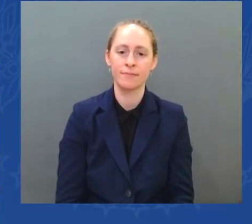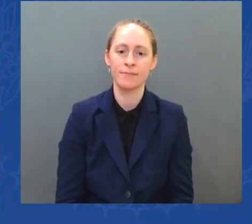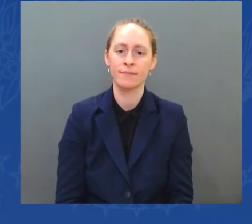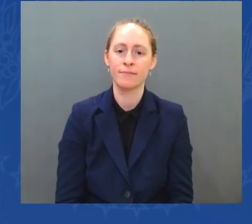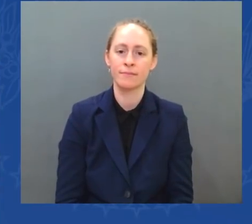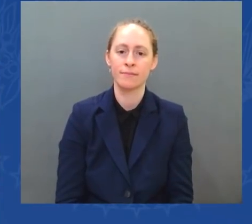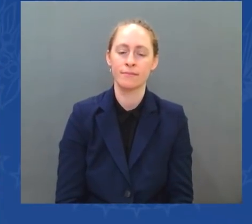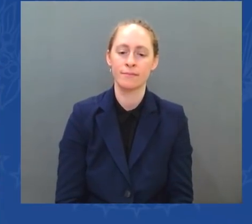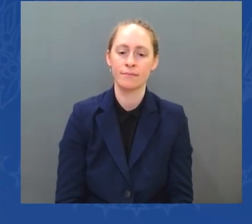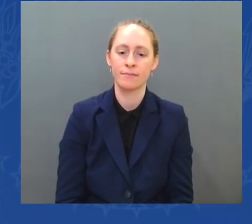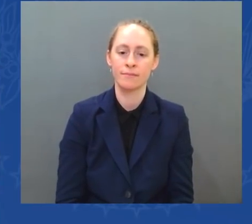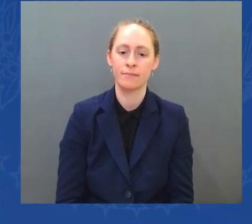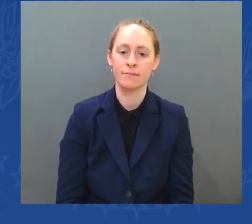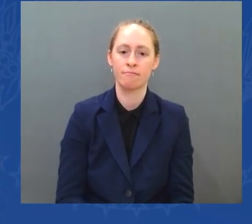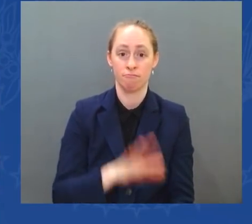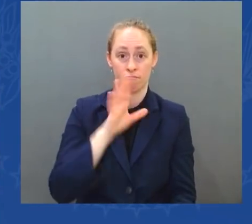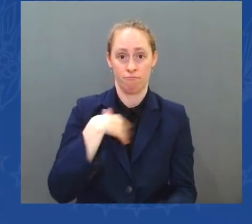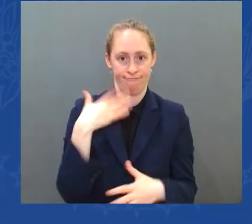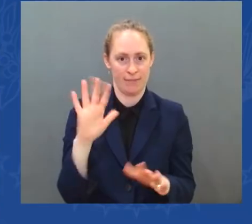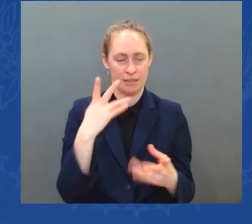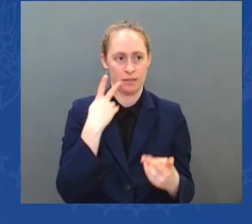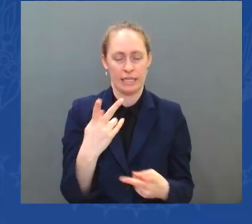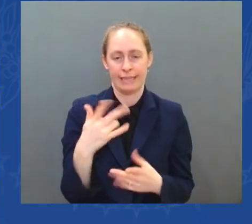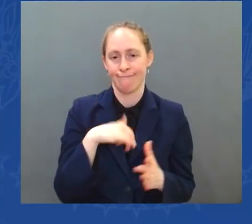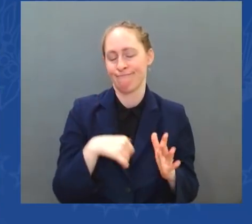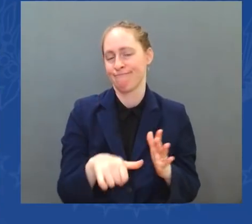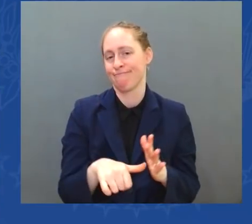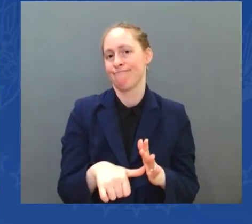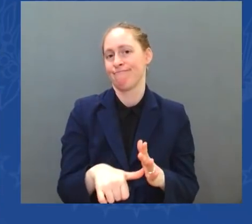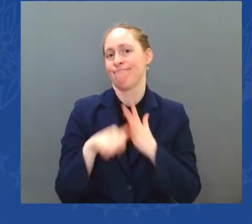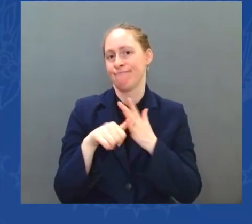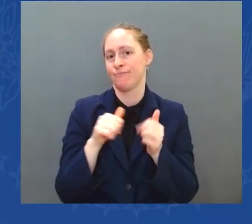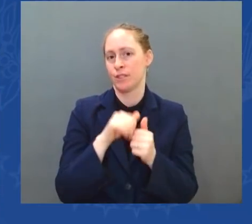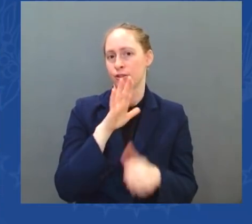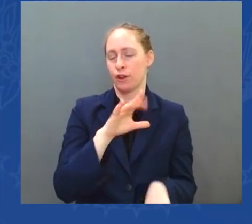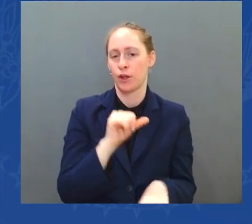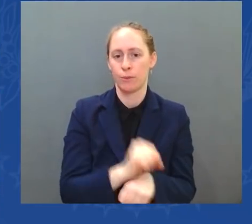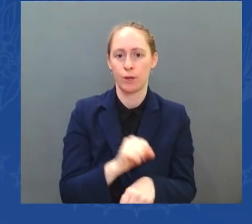They got the largest order to date in North America to build electric school busses,